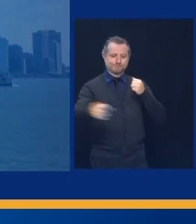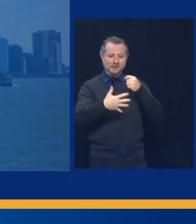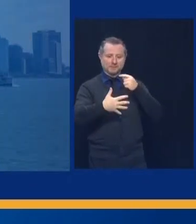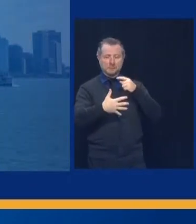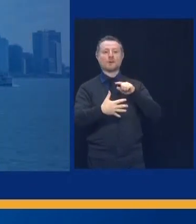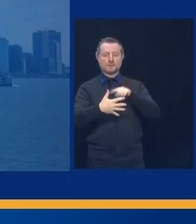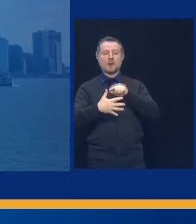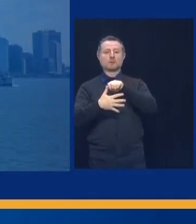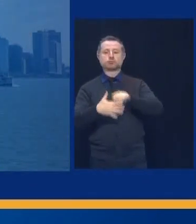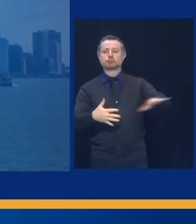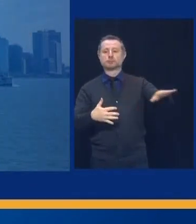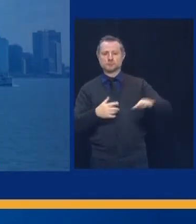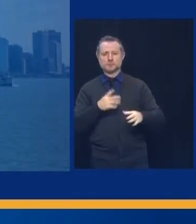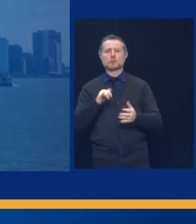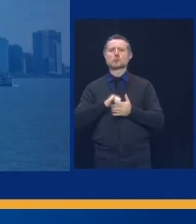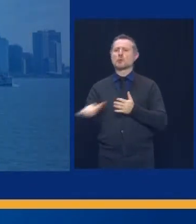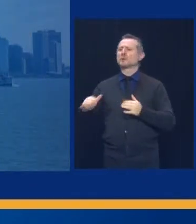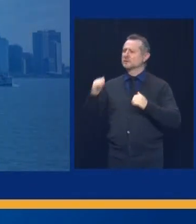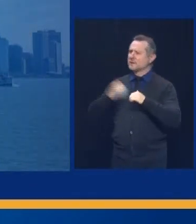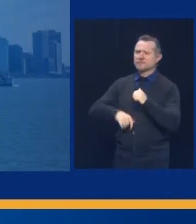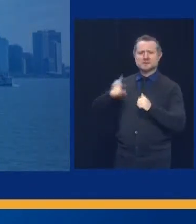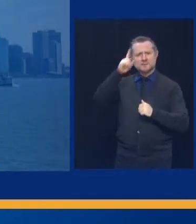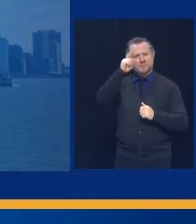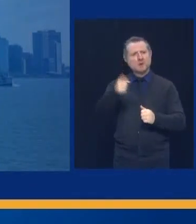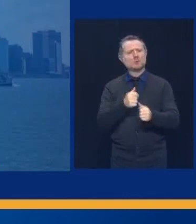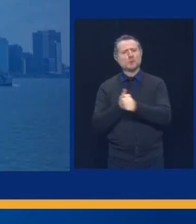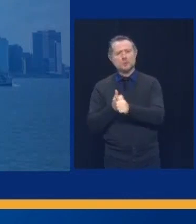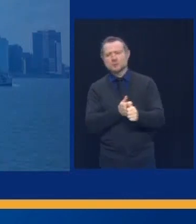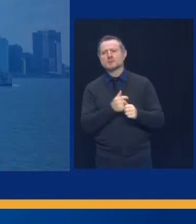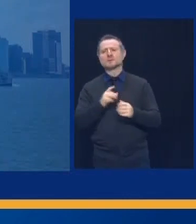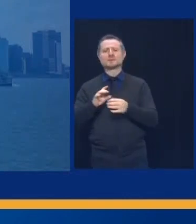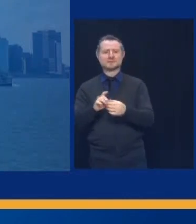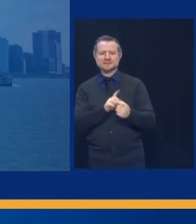THE SAME.